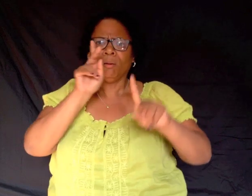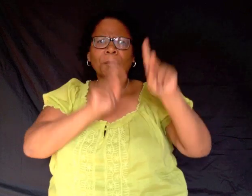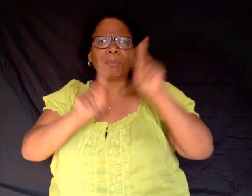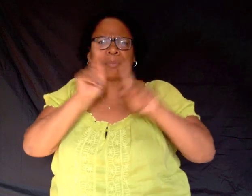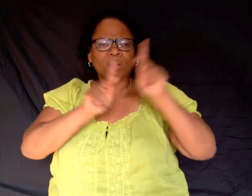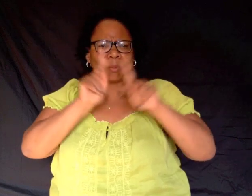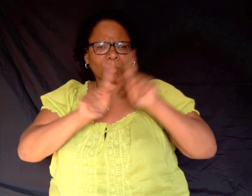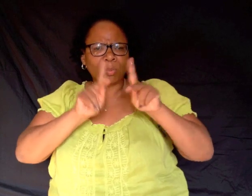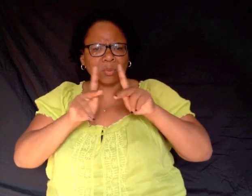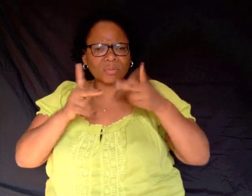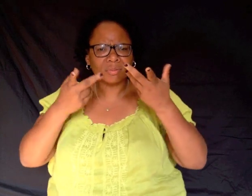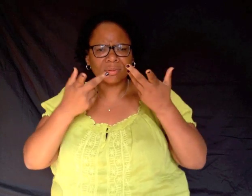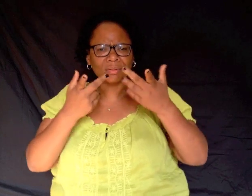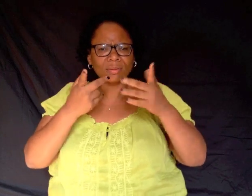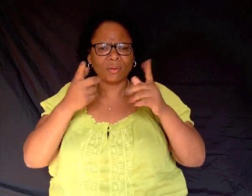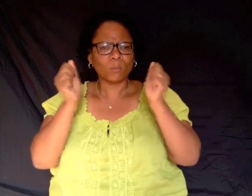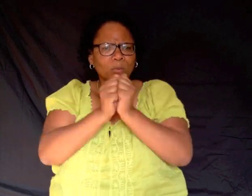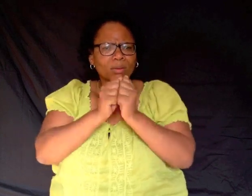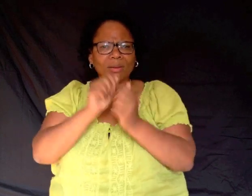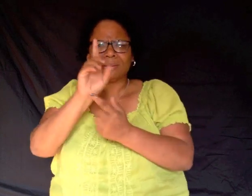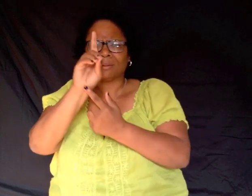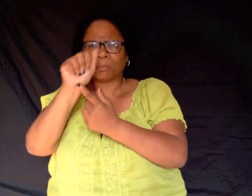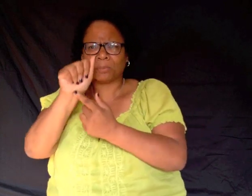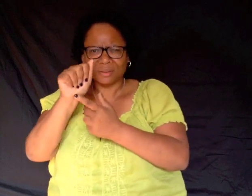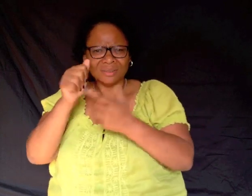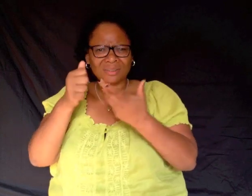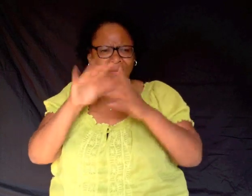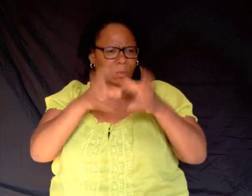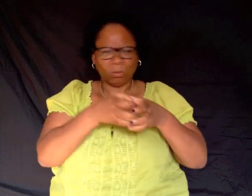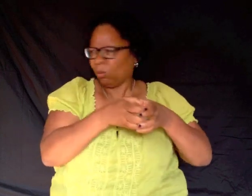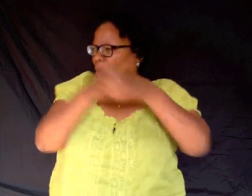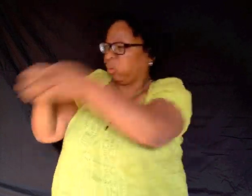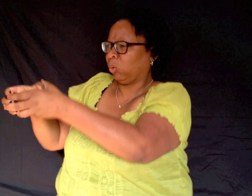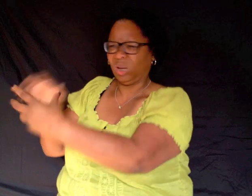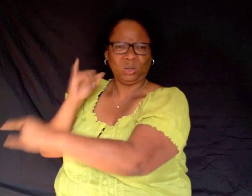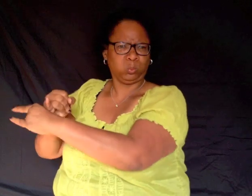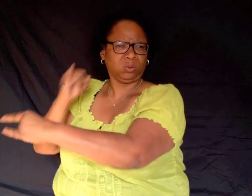people with disabilities were placed in institutions